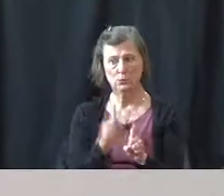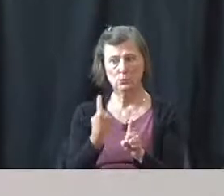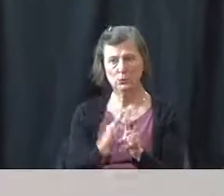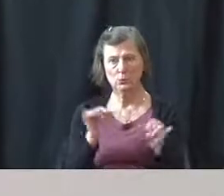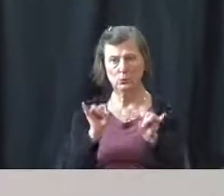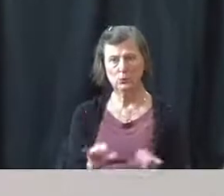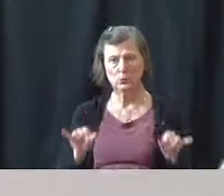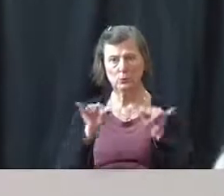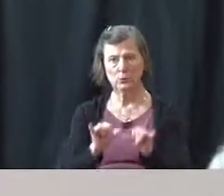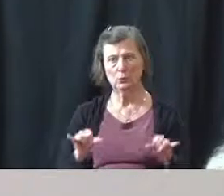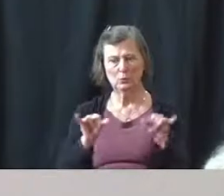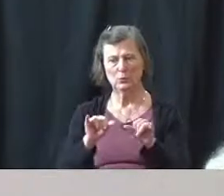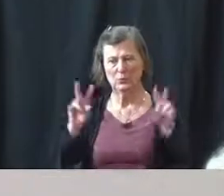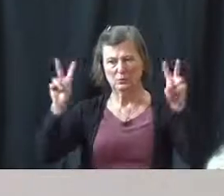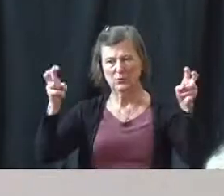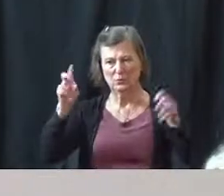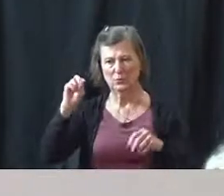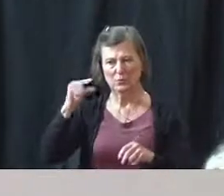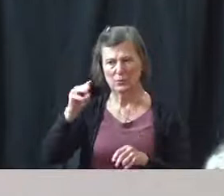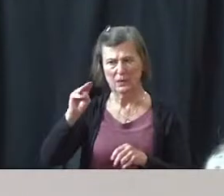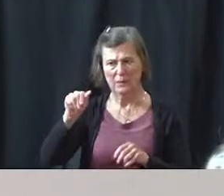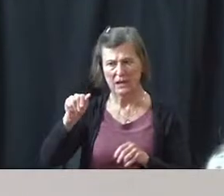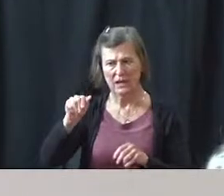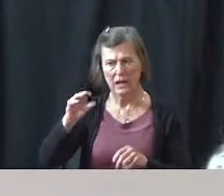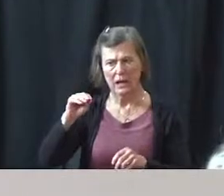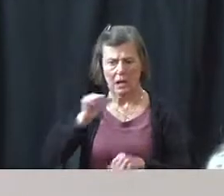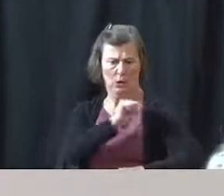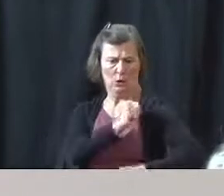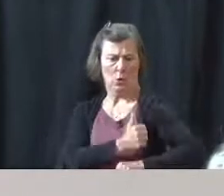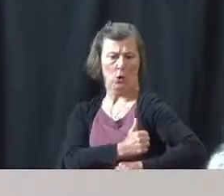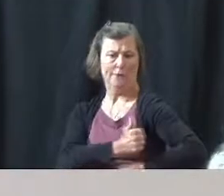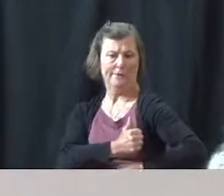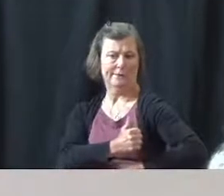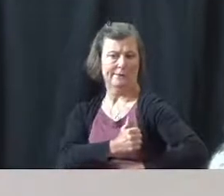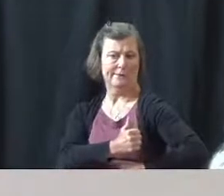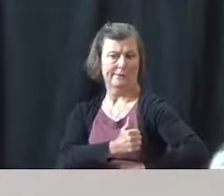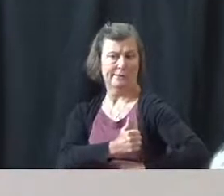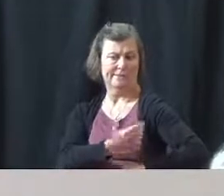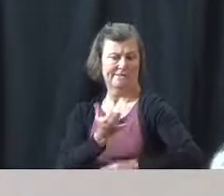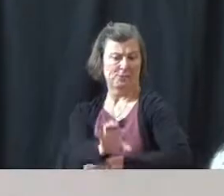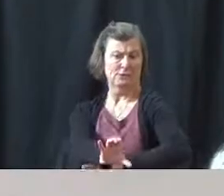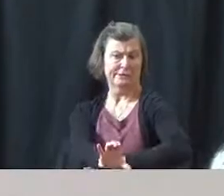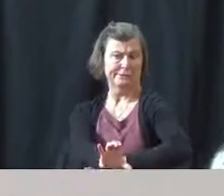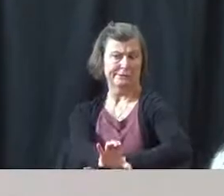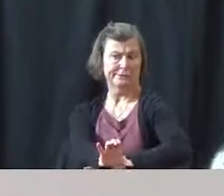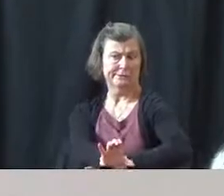dogmas and authoritarian enforcement of opinions.